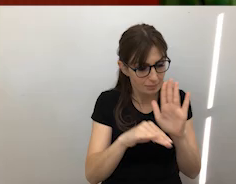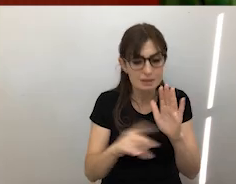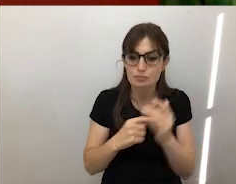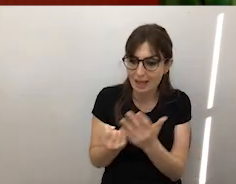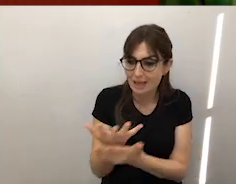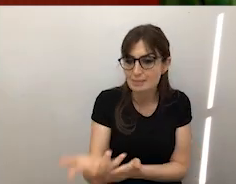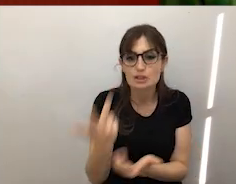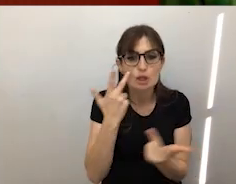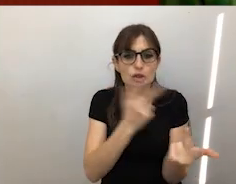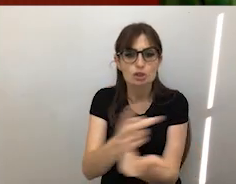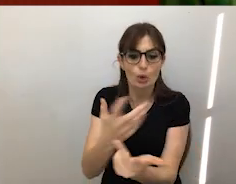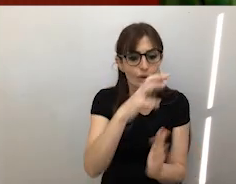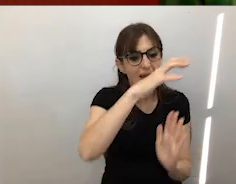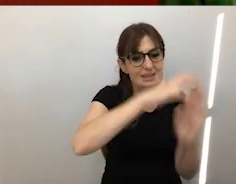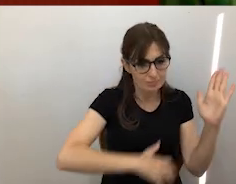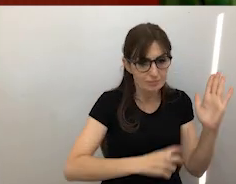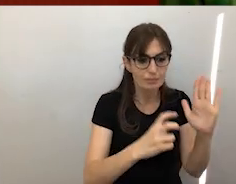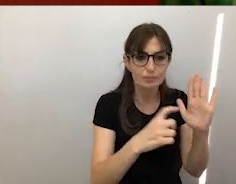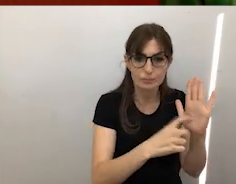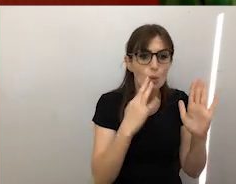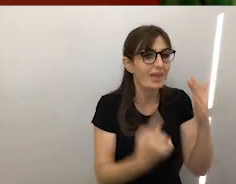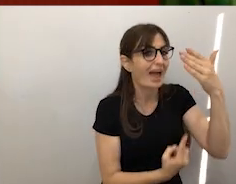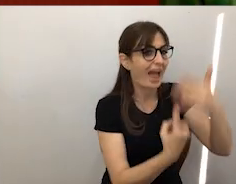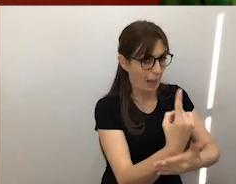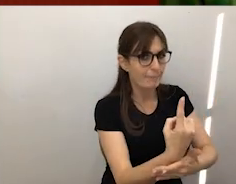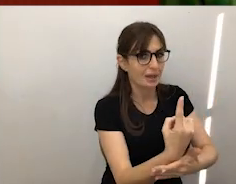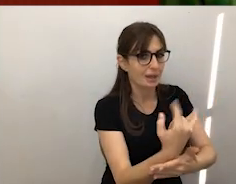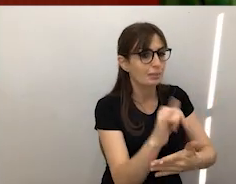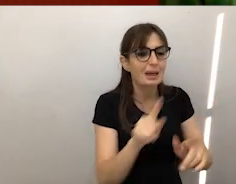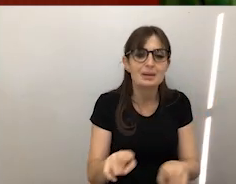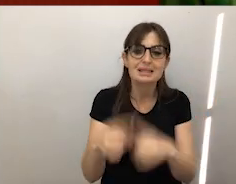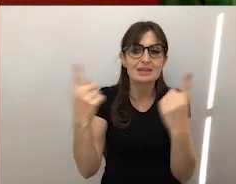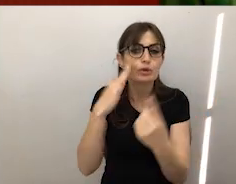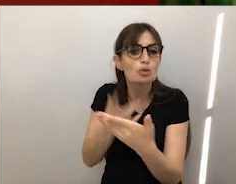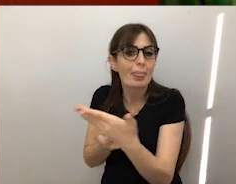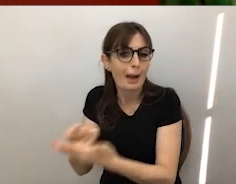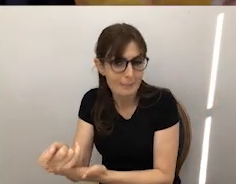recognised in income statement when they're incurred, which may be different to when they are paid.